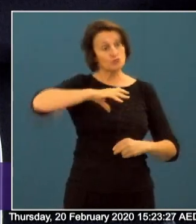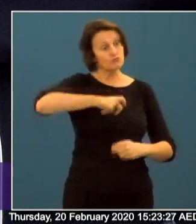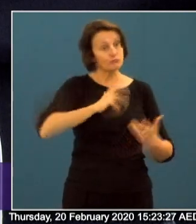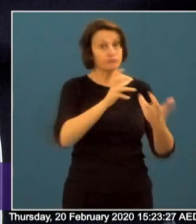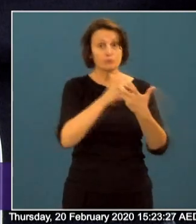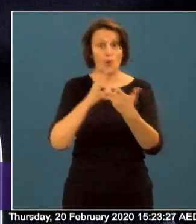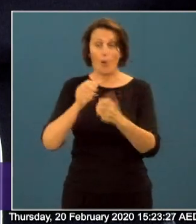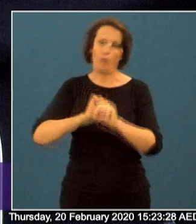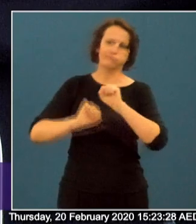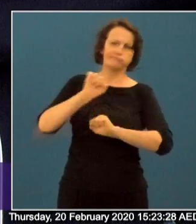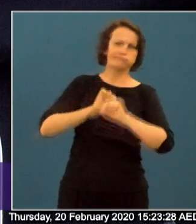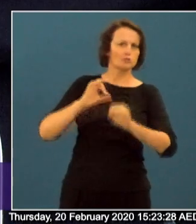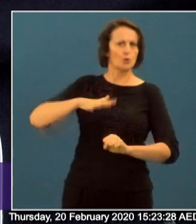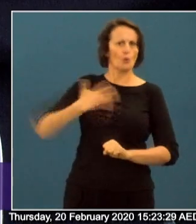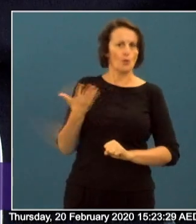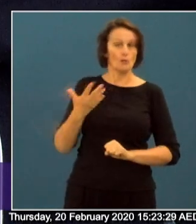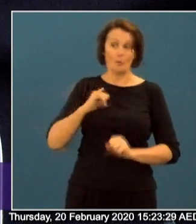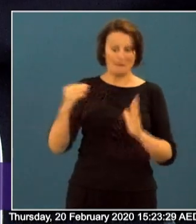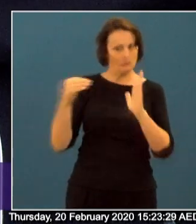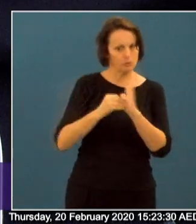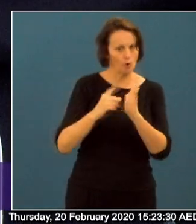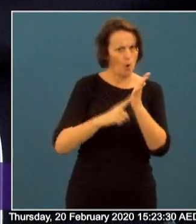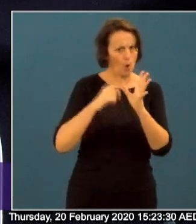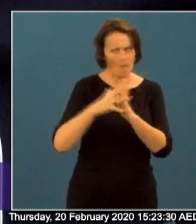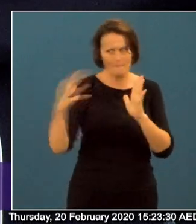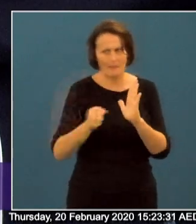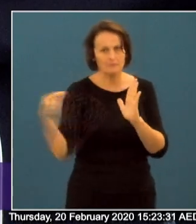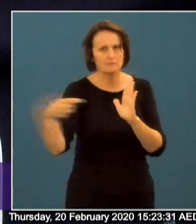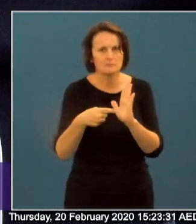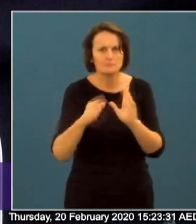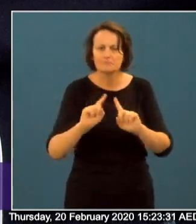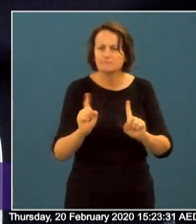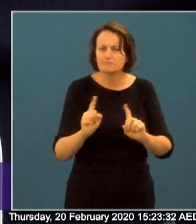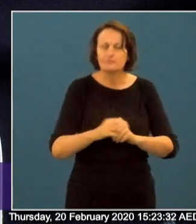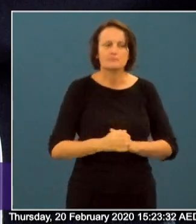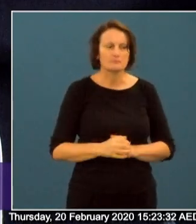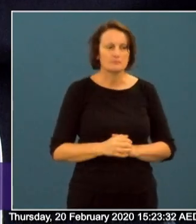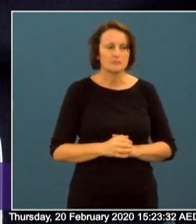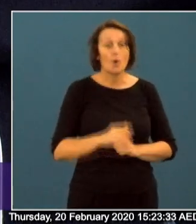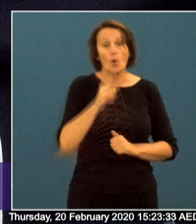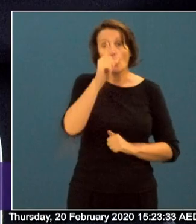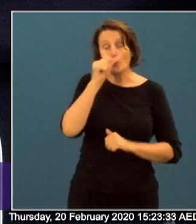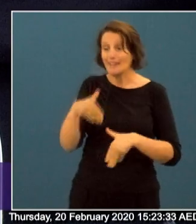Well, I think that — I think that what we would do, we would identify a suite of easily achieved adjustments